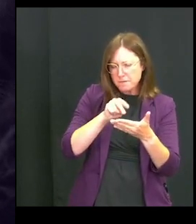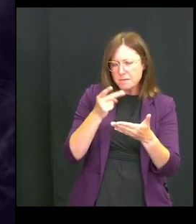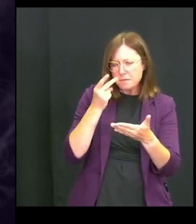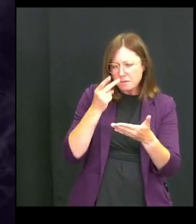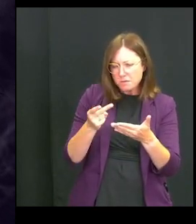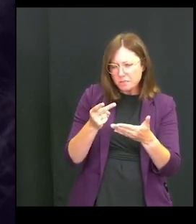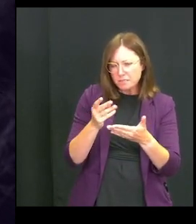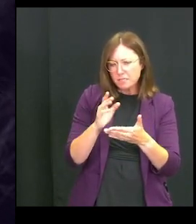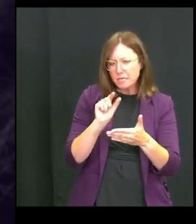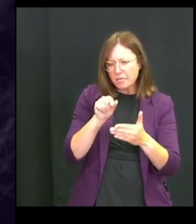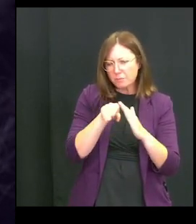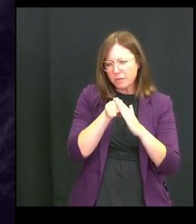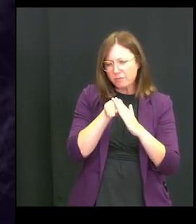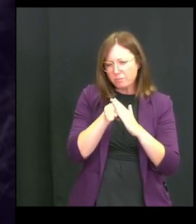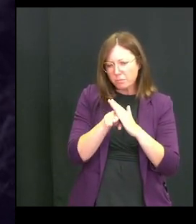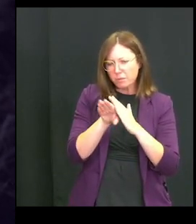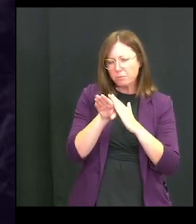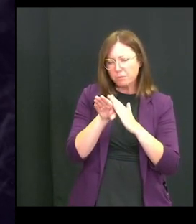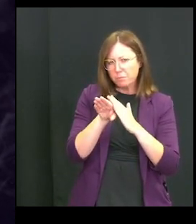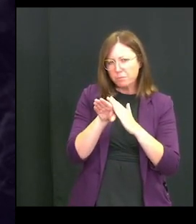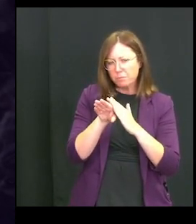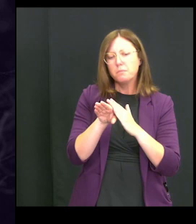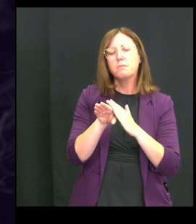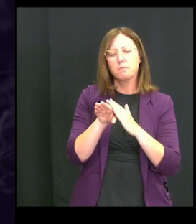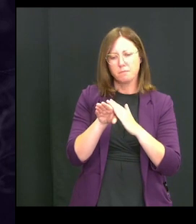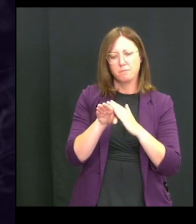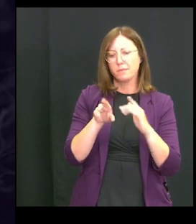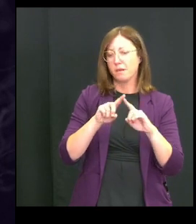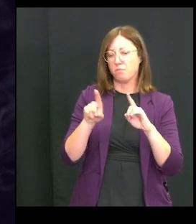some initial depolarization that's been reversed since 2008.